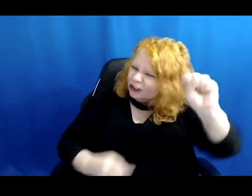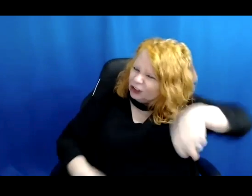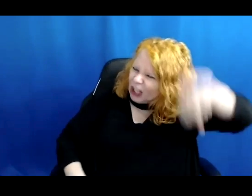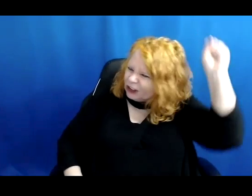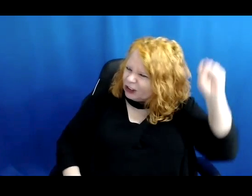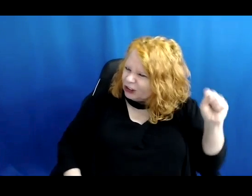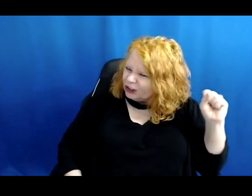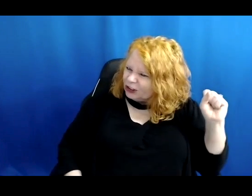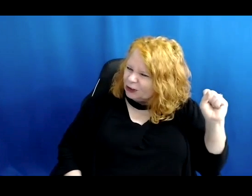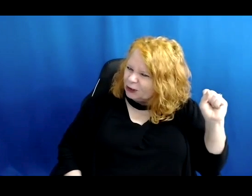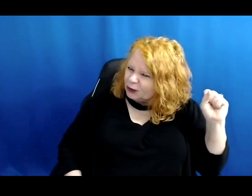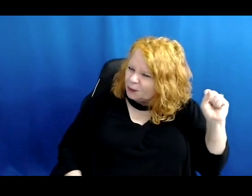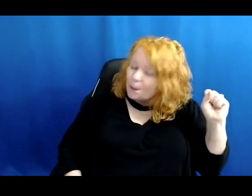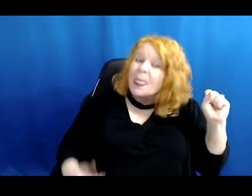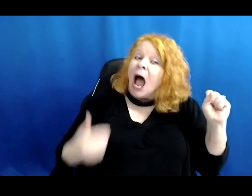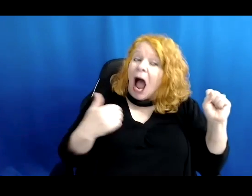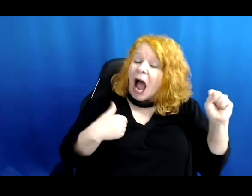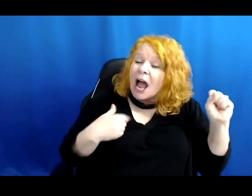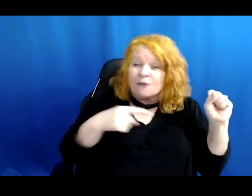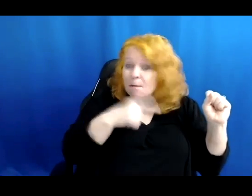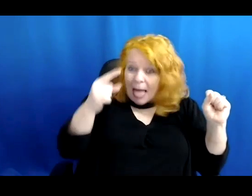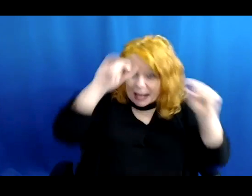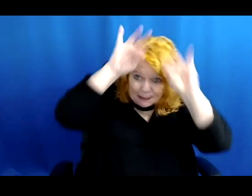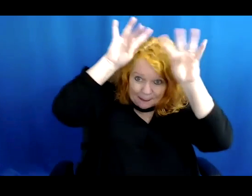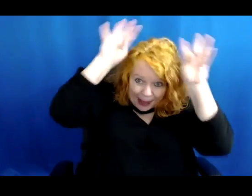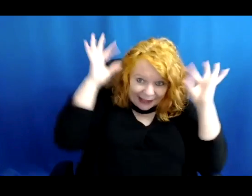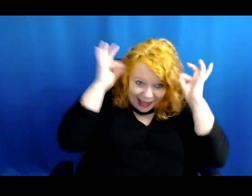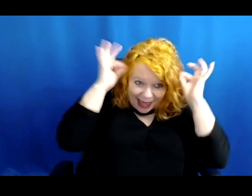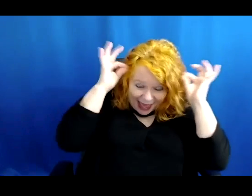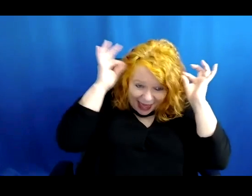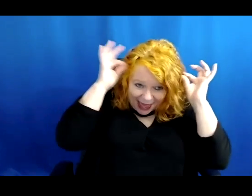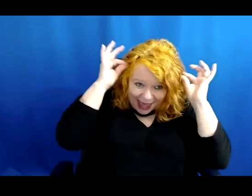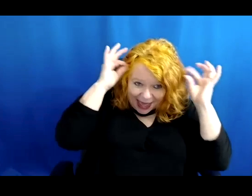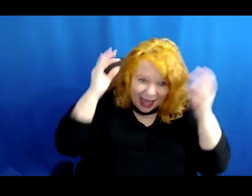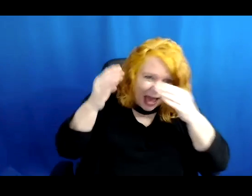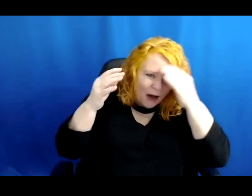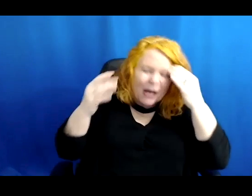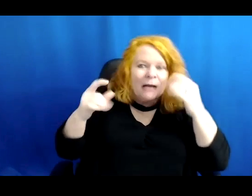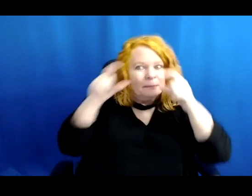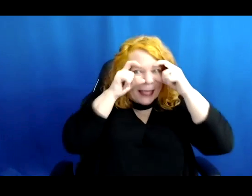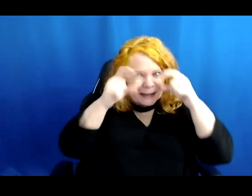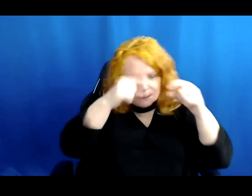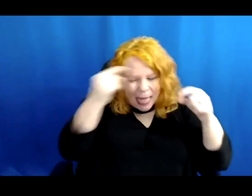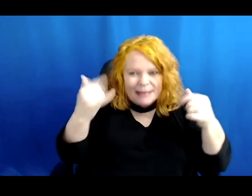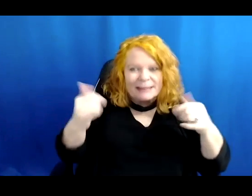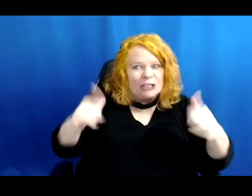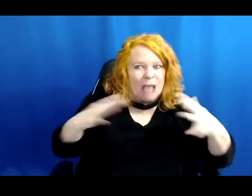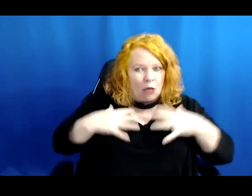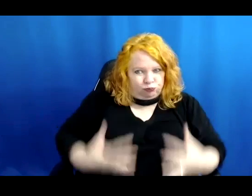I have got black spikey hair and black glasses on and a yellow jumper and green shorts. I